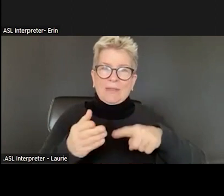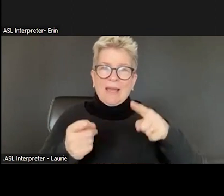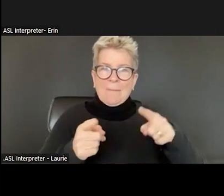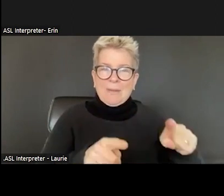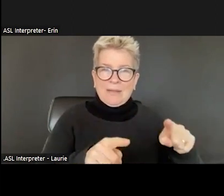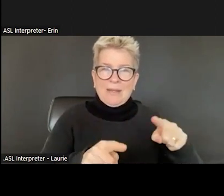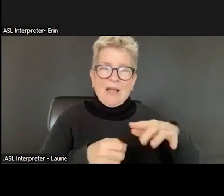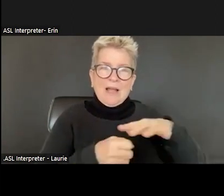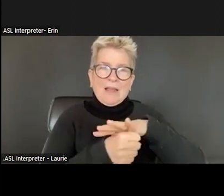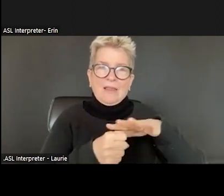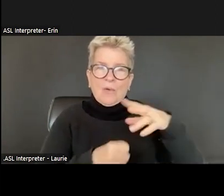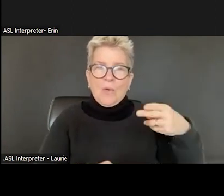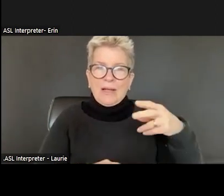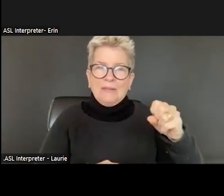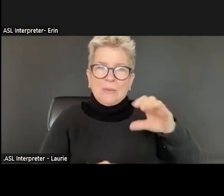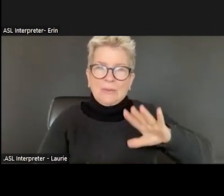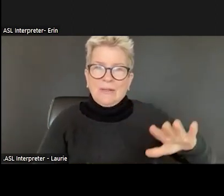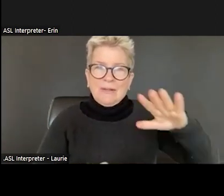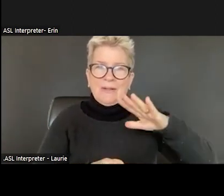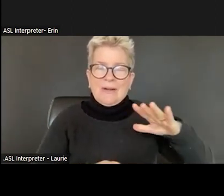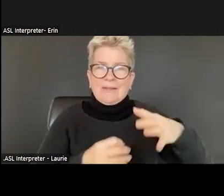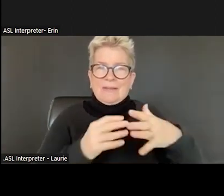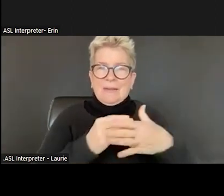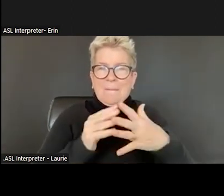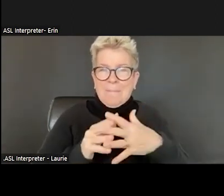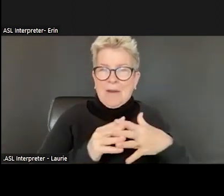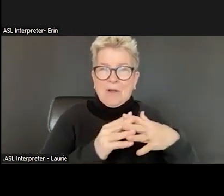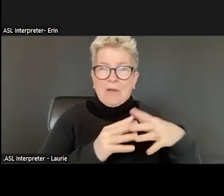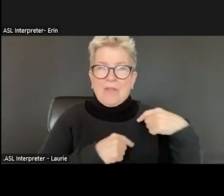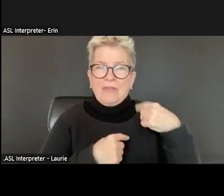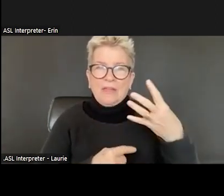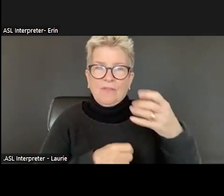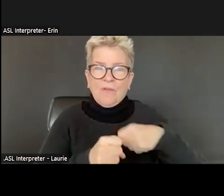high schools across the country. So over the last four years, I've built a team of